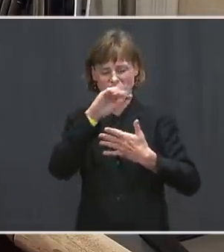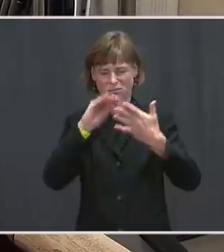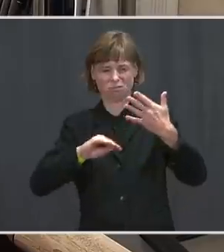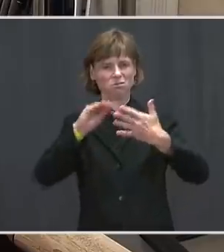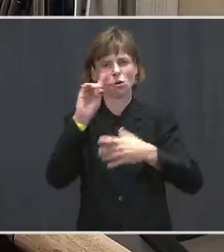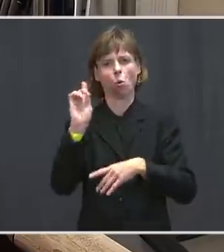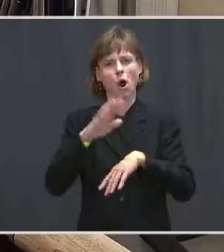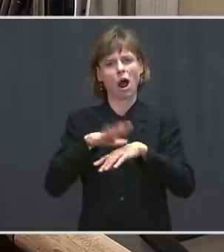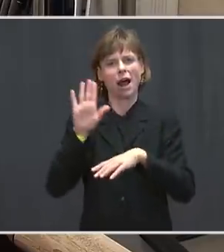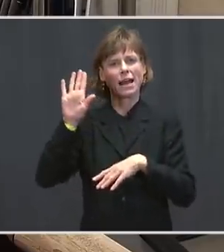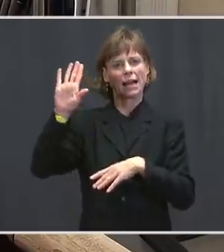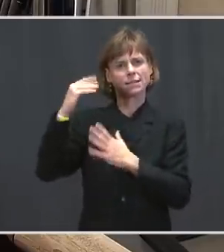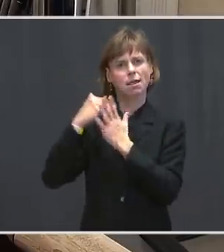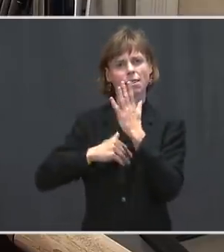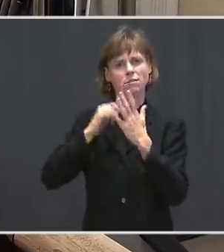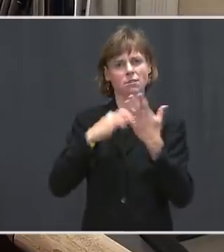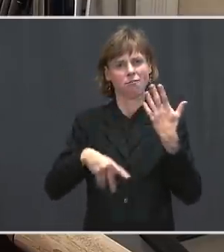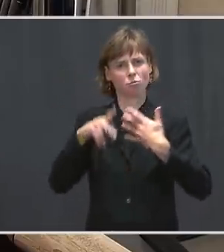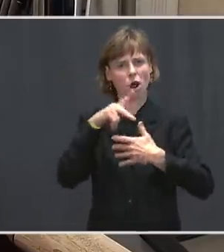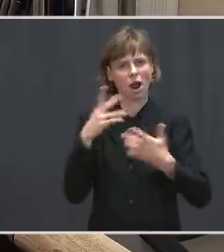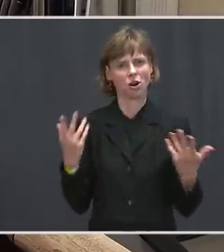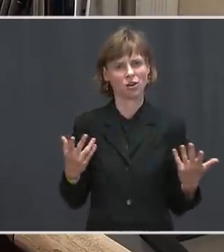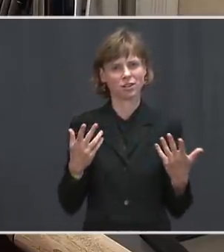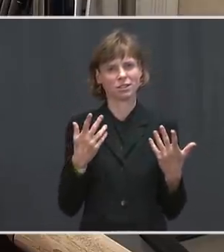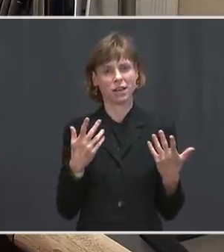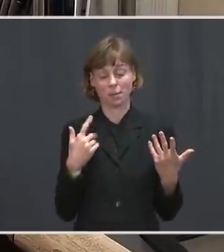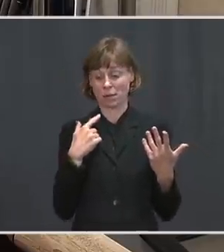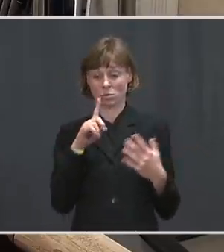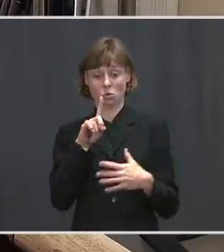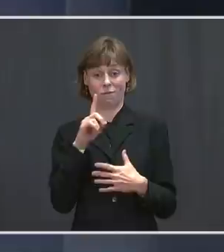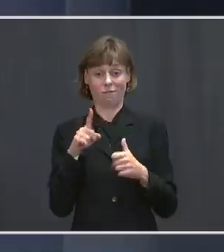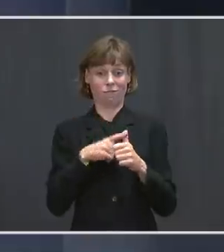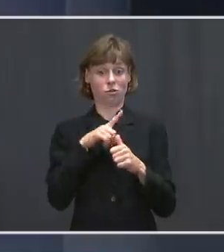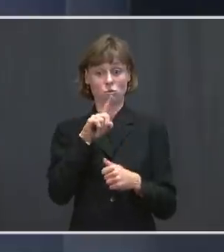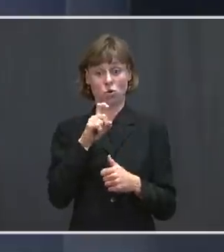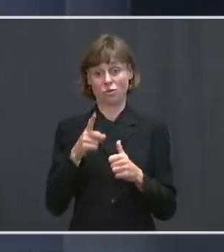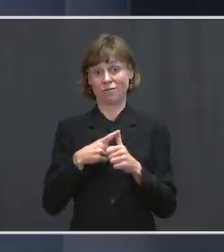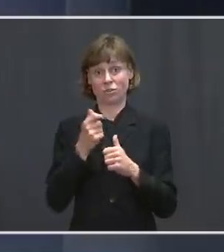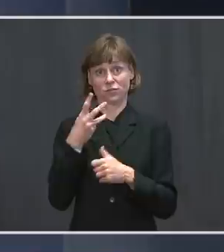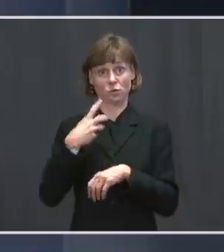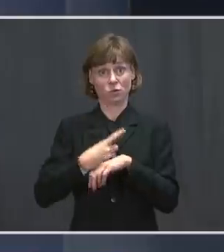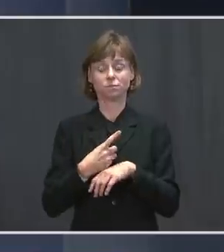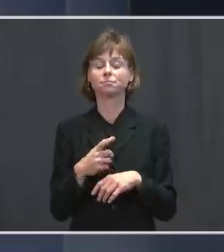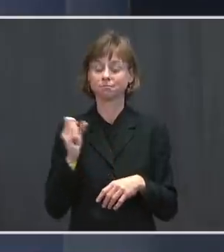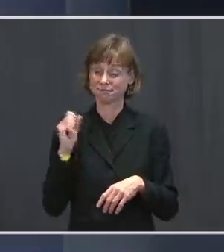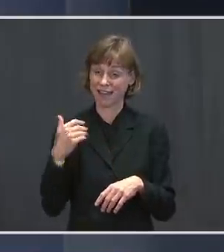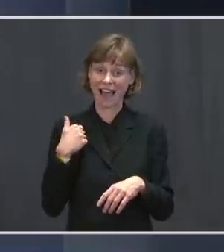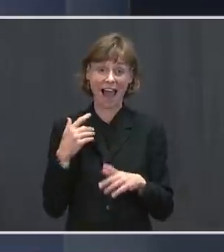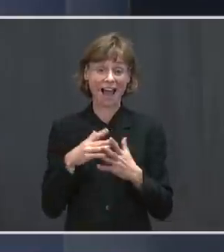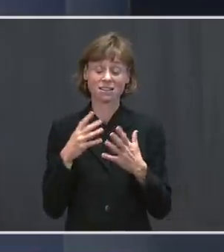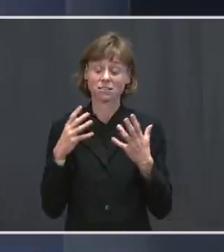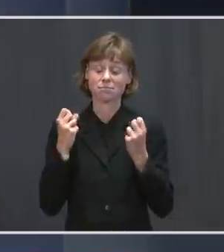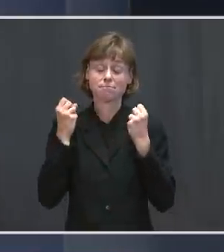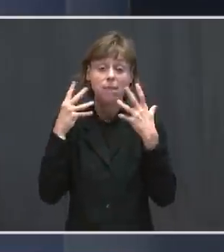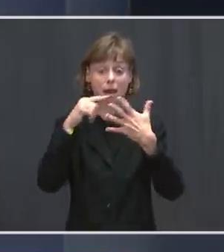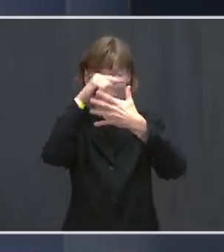There's only so much capital that you have in these few days. Ms. Psaki: You're right. He has an ambitious plan on a lot of areas and on a lot of issues.